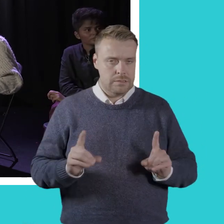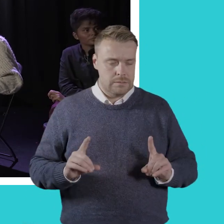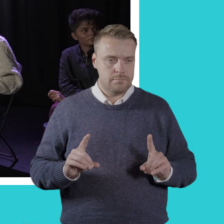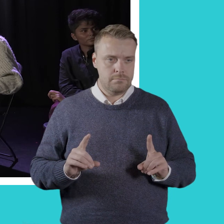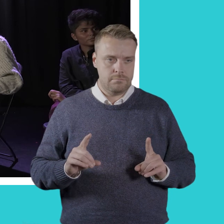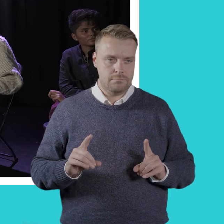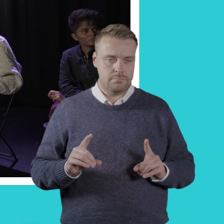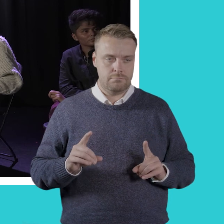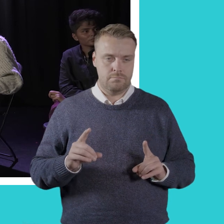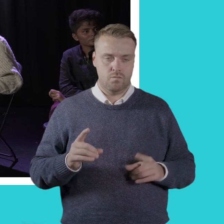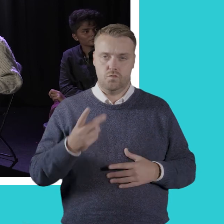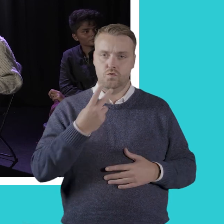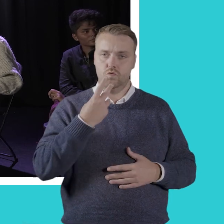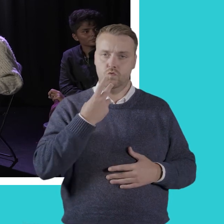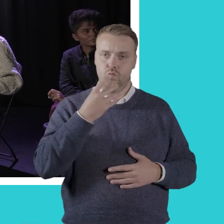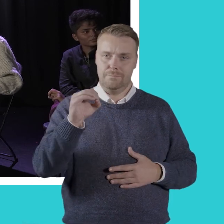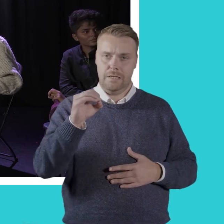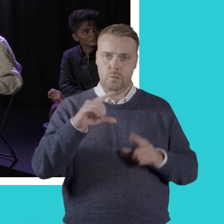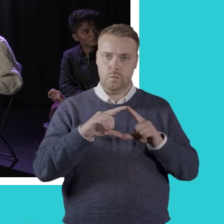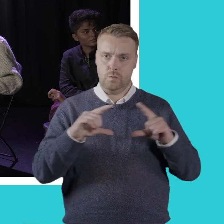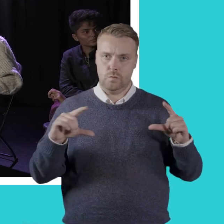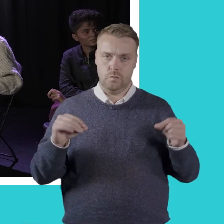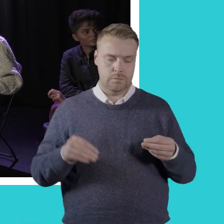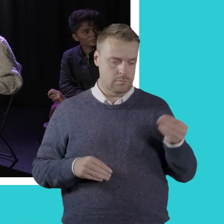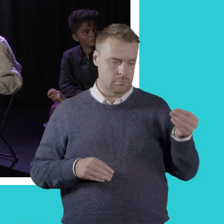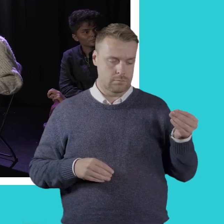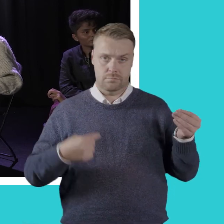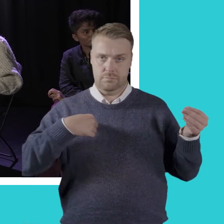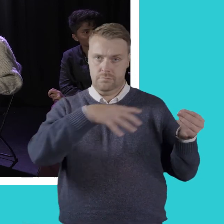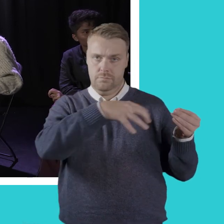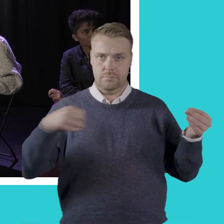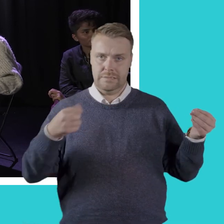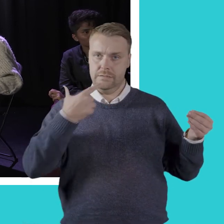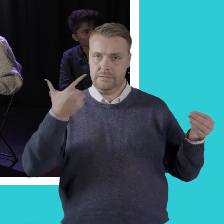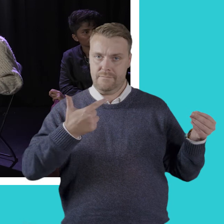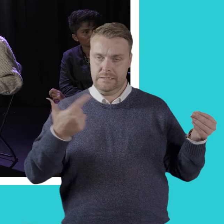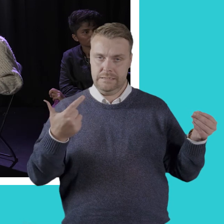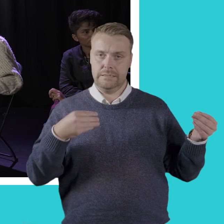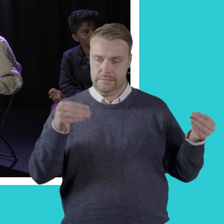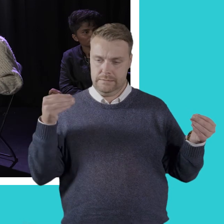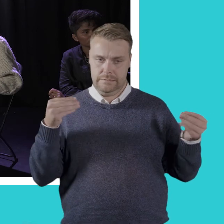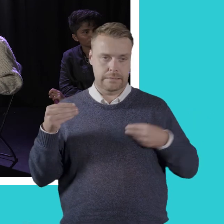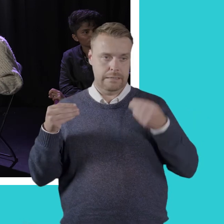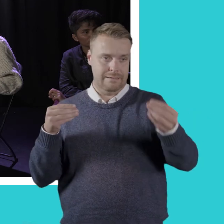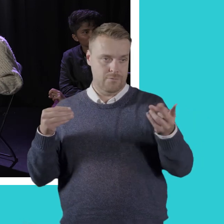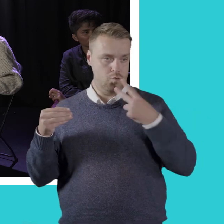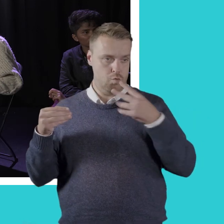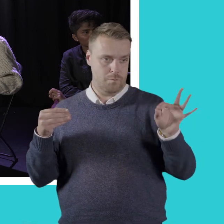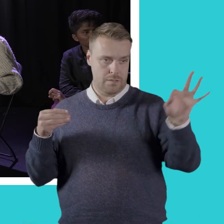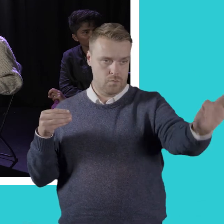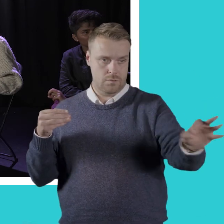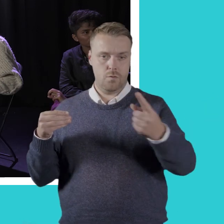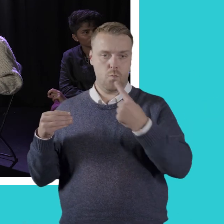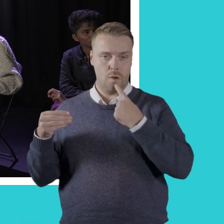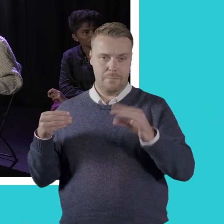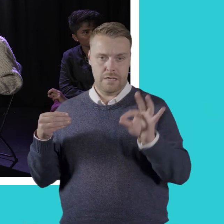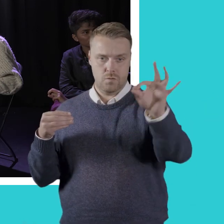20 pounds and I take 17 pounds and I give you two pounds and I give you one pound and I go